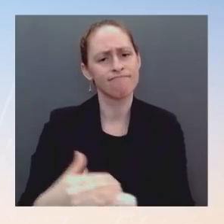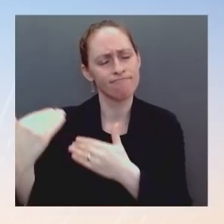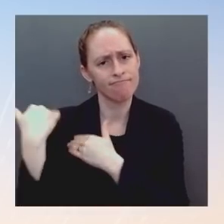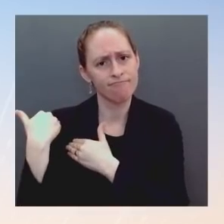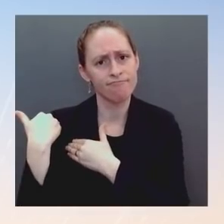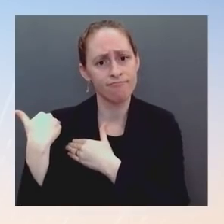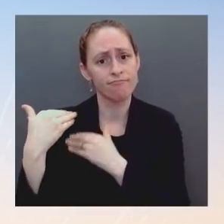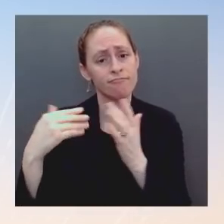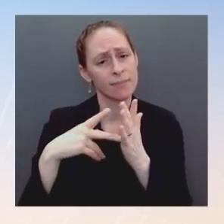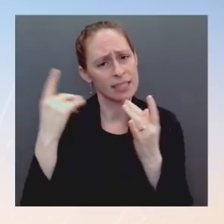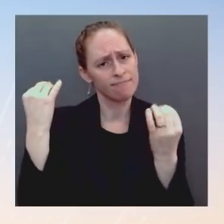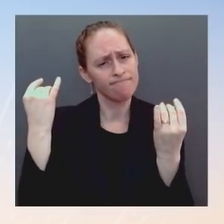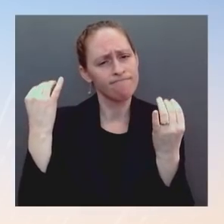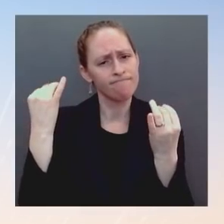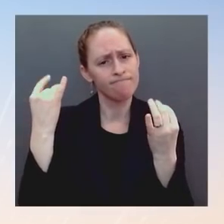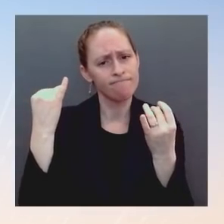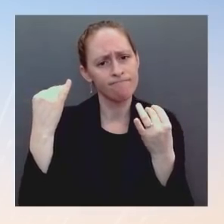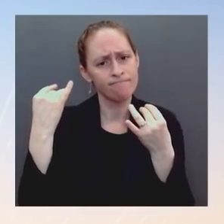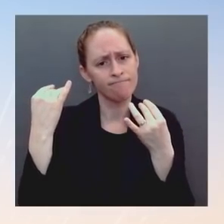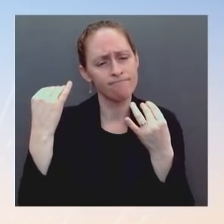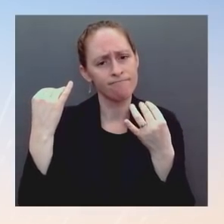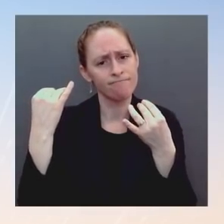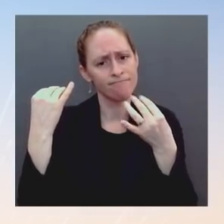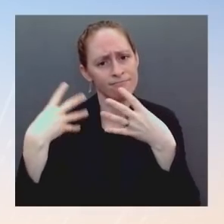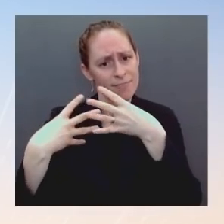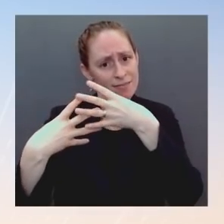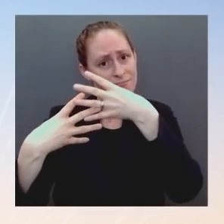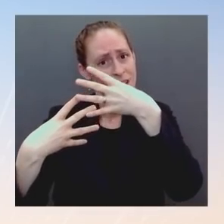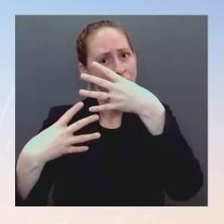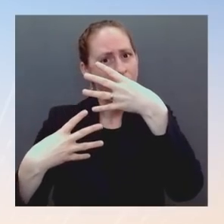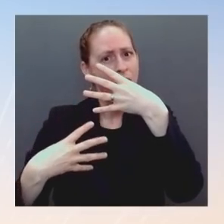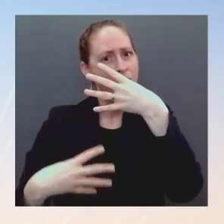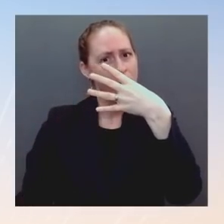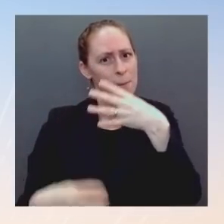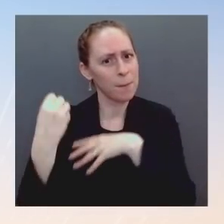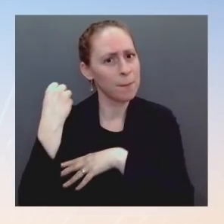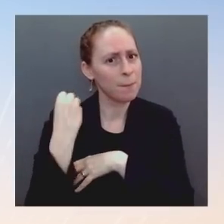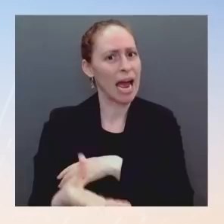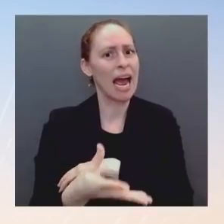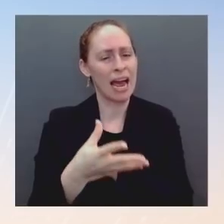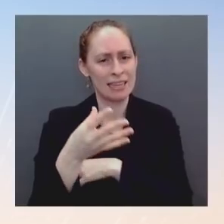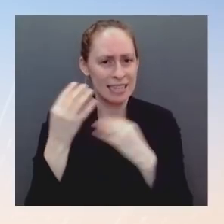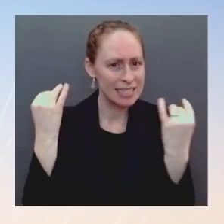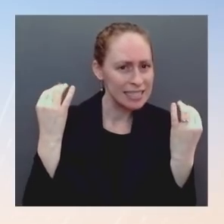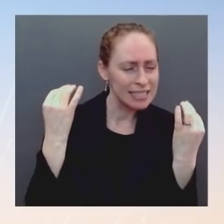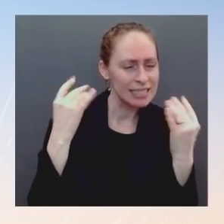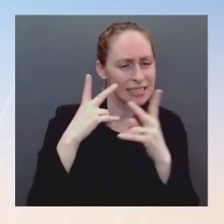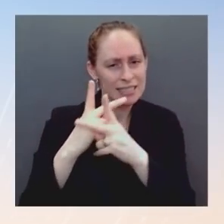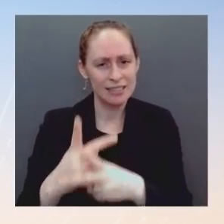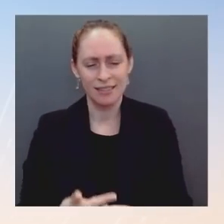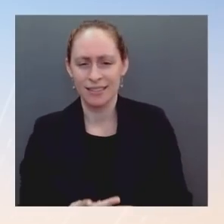in the number of bios that he has been looking for -- looking at and that have been prepared for him by his team